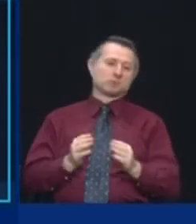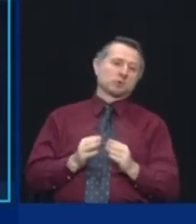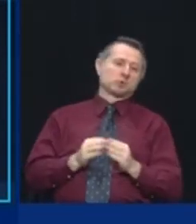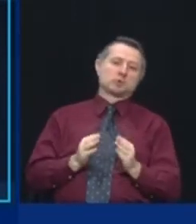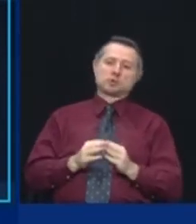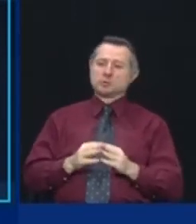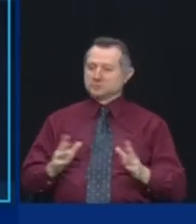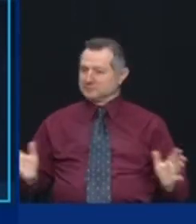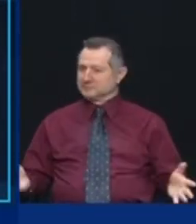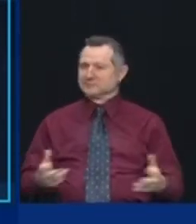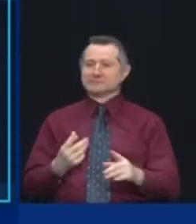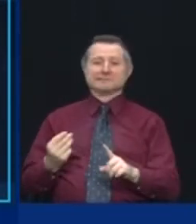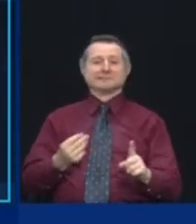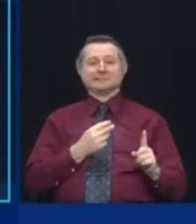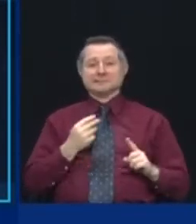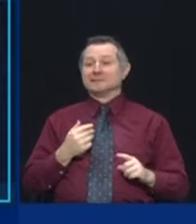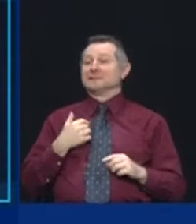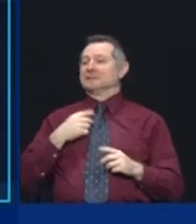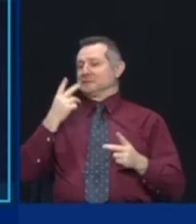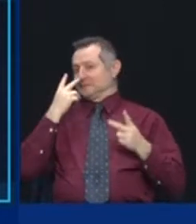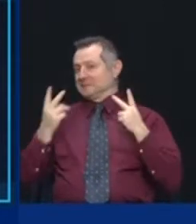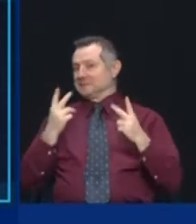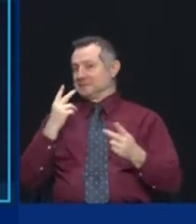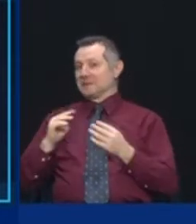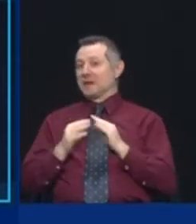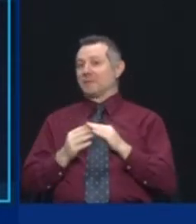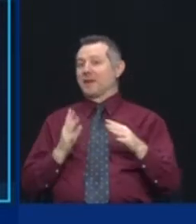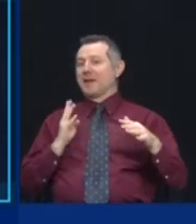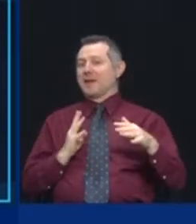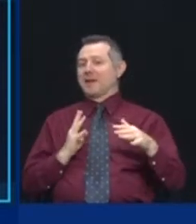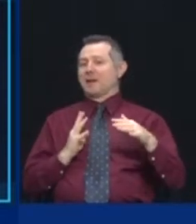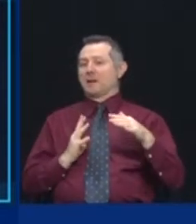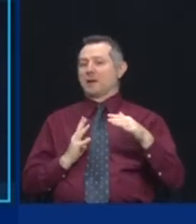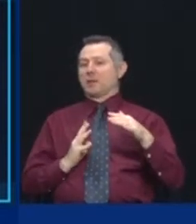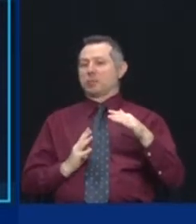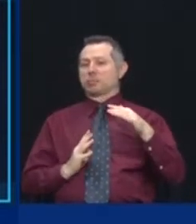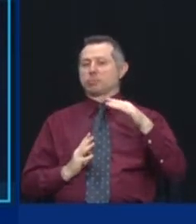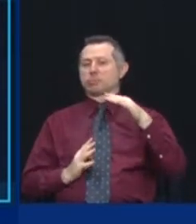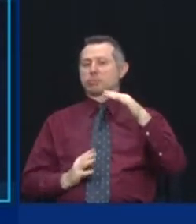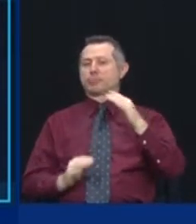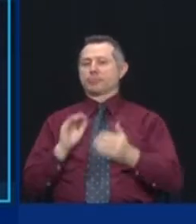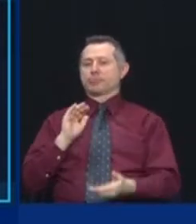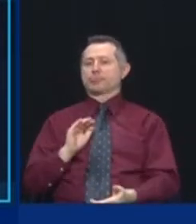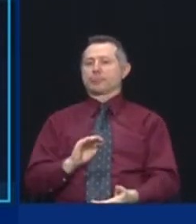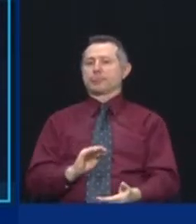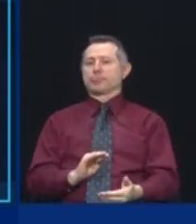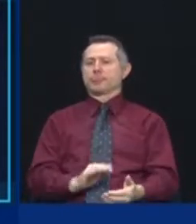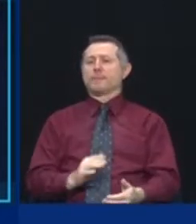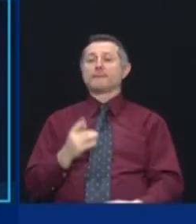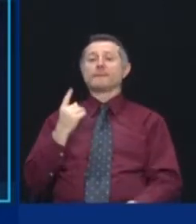AVERAGE. BUT WE MUST CONTINUE TO VACCINATE. AND WE'RE SEEING THE NUMBERS